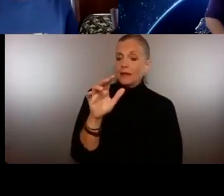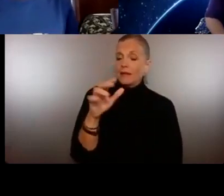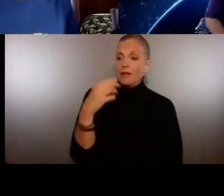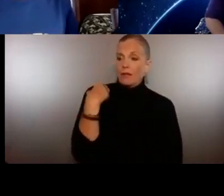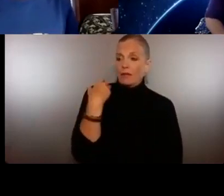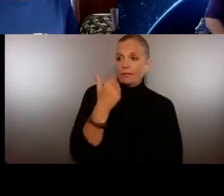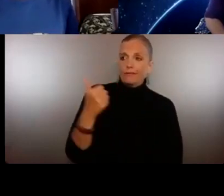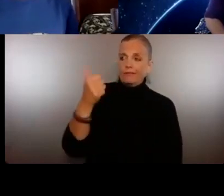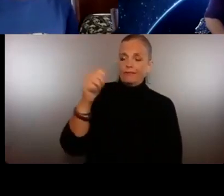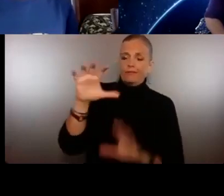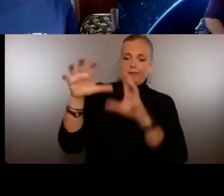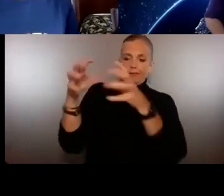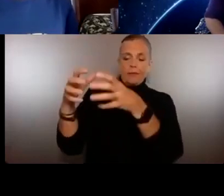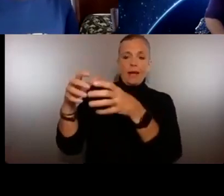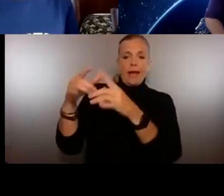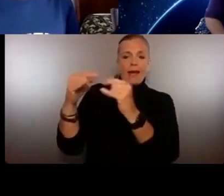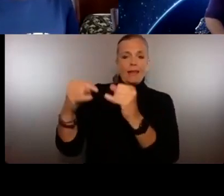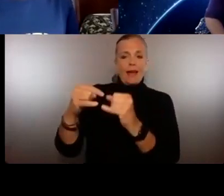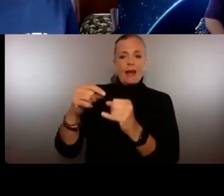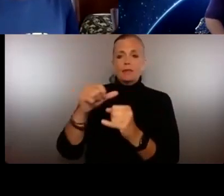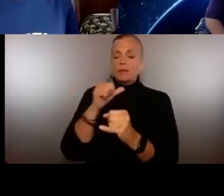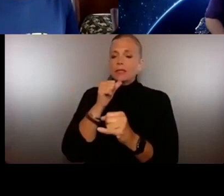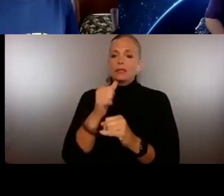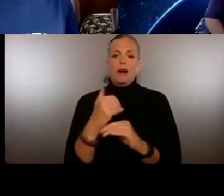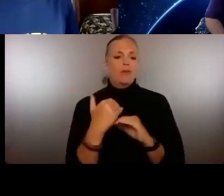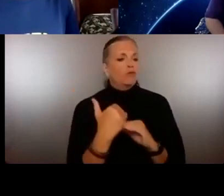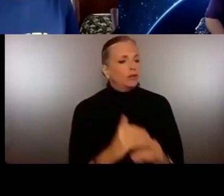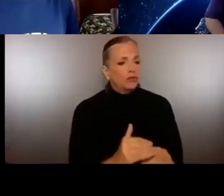was not restrictive, I think we had opportunities